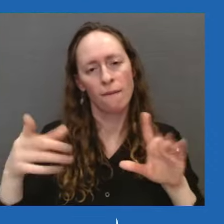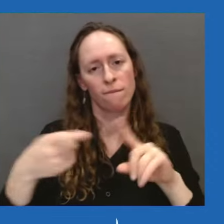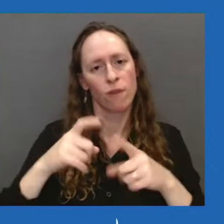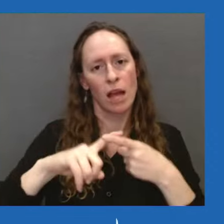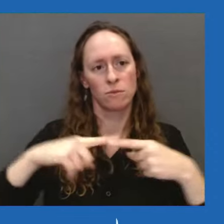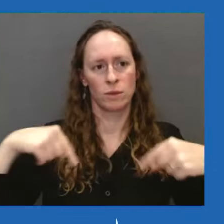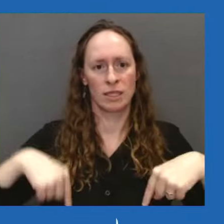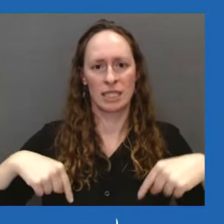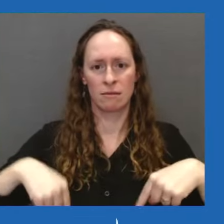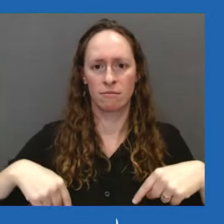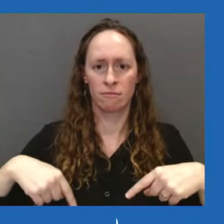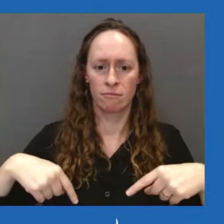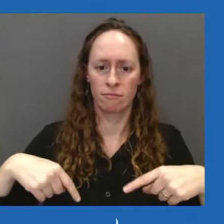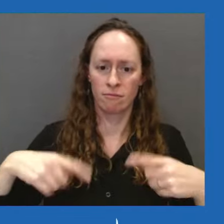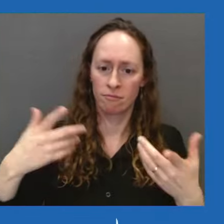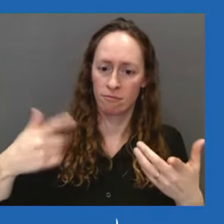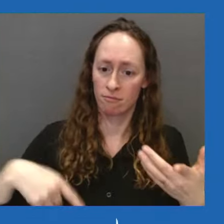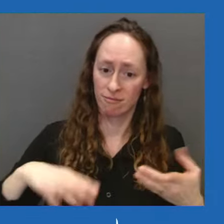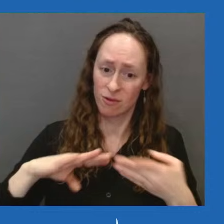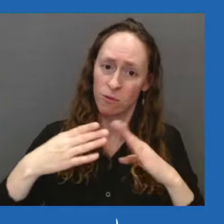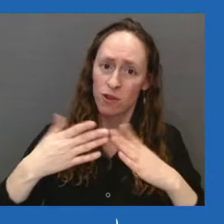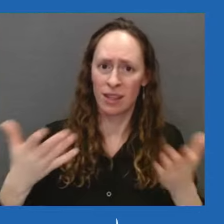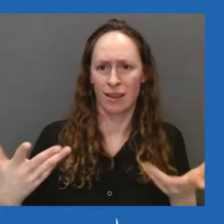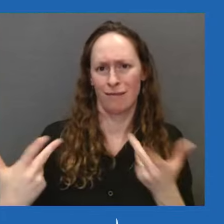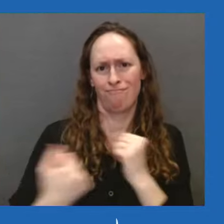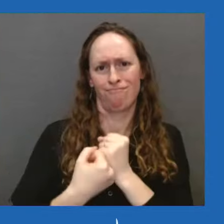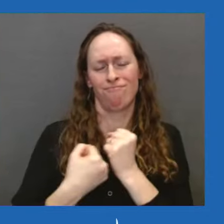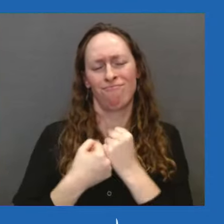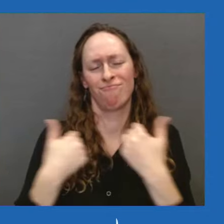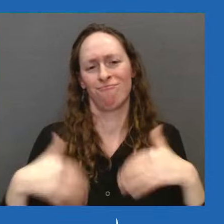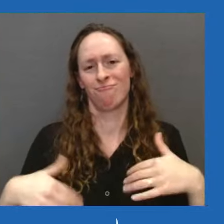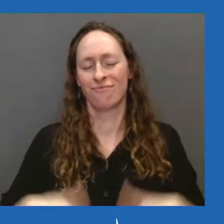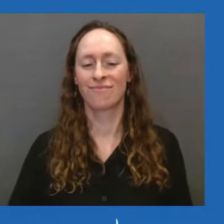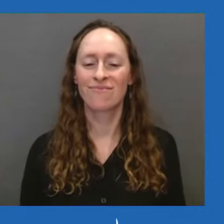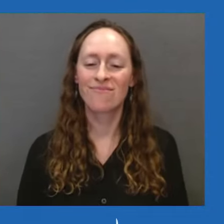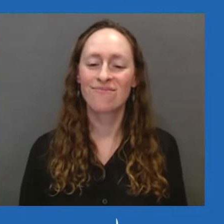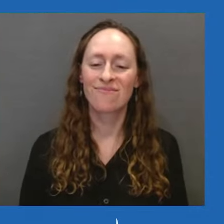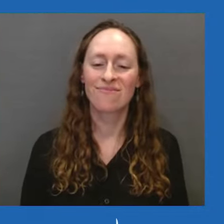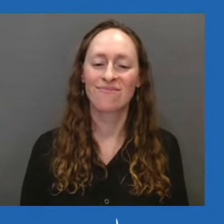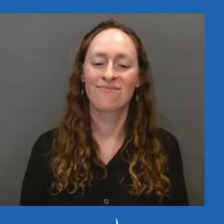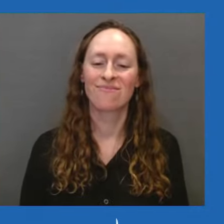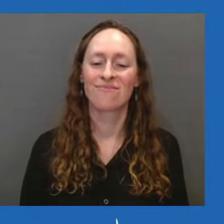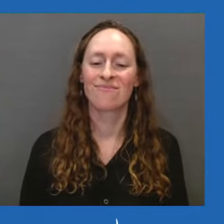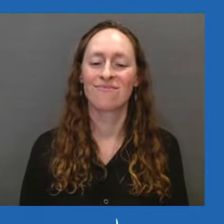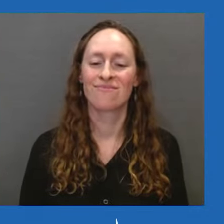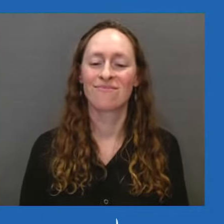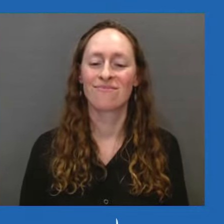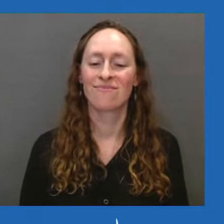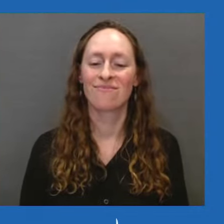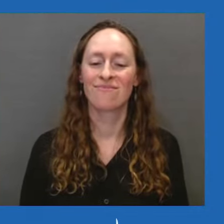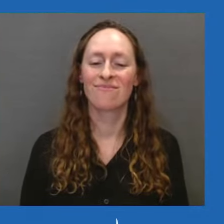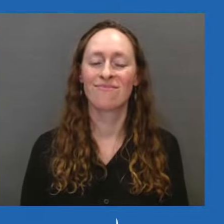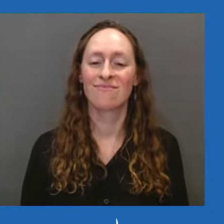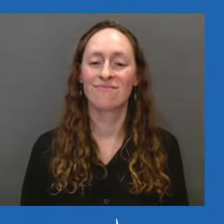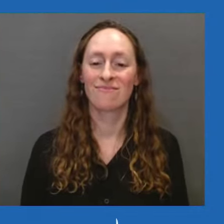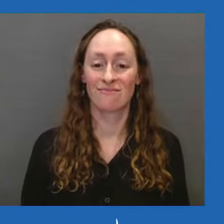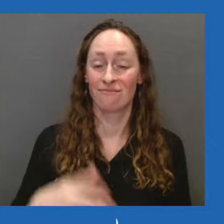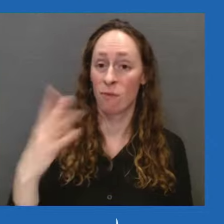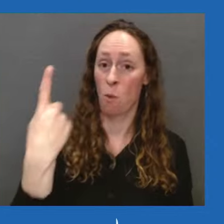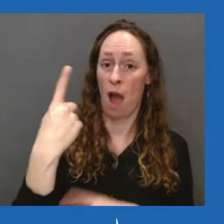and I said there's one word that can describe John Hickenlooper, the most important word for an elected official: integrity.